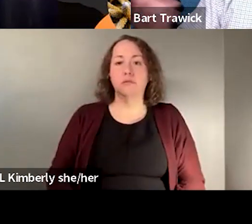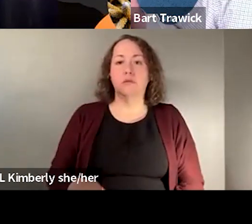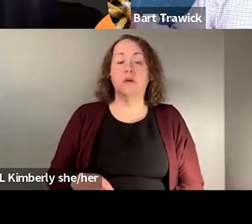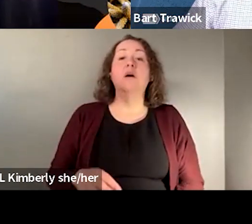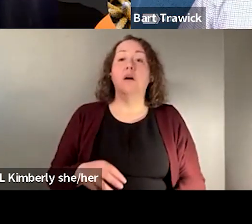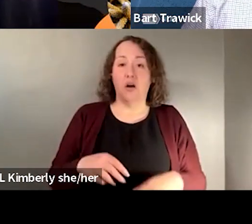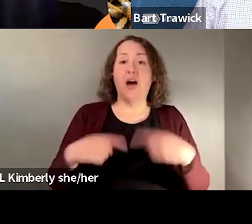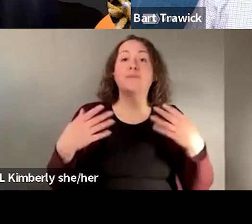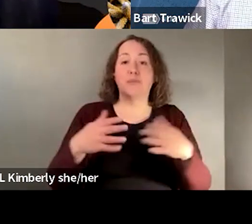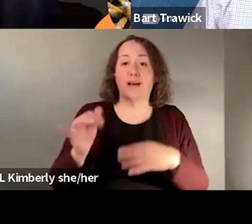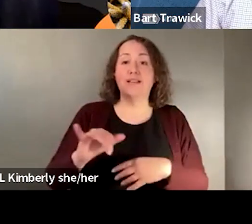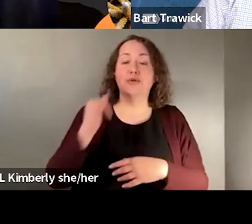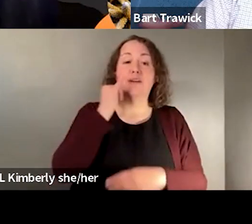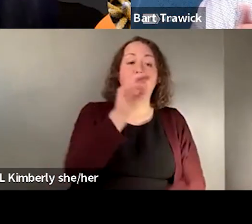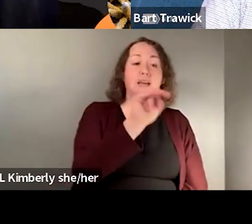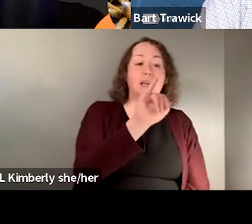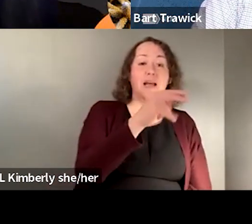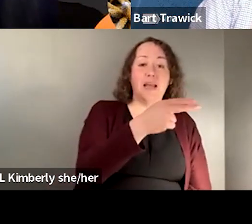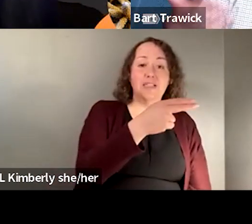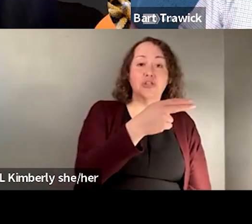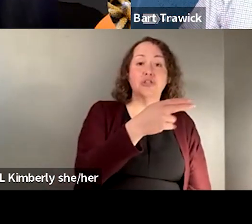If you have an NIH biosketch, want an NSF one,